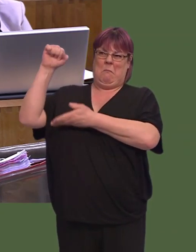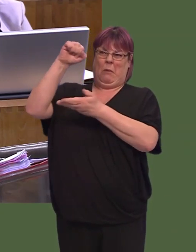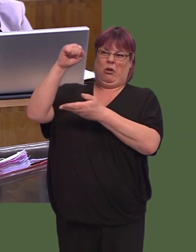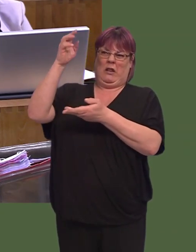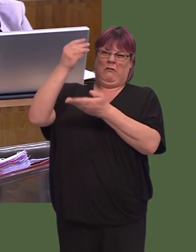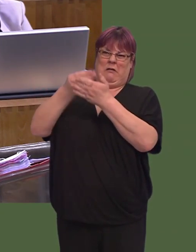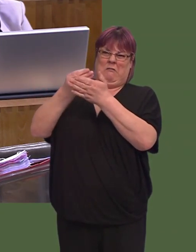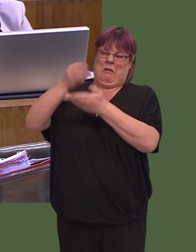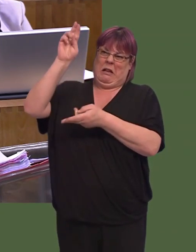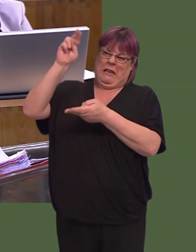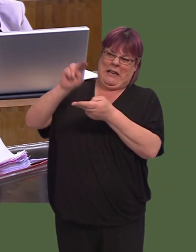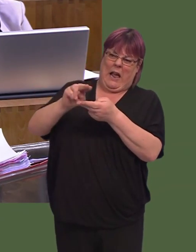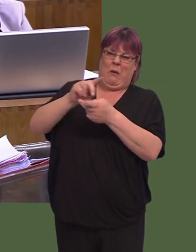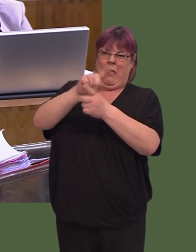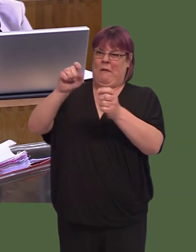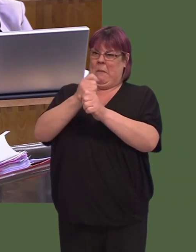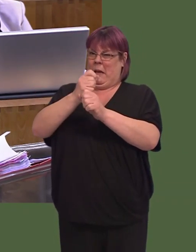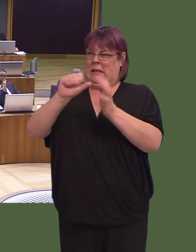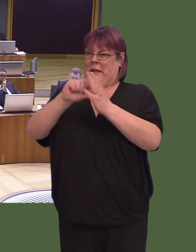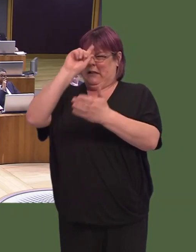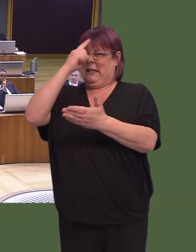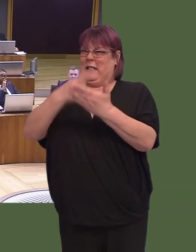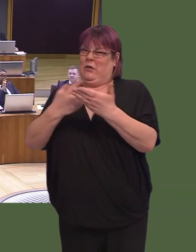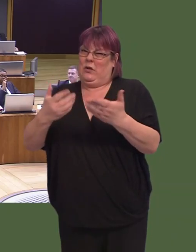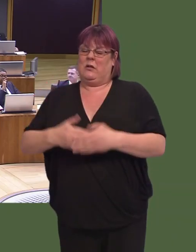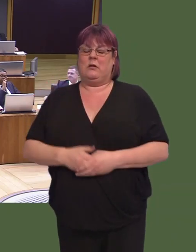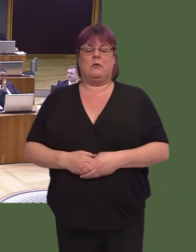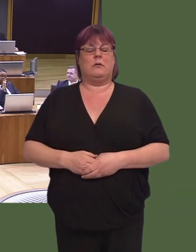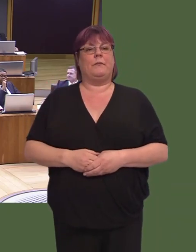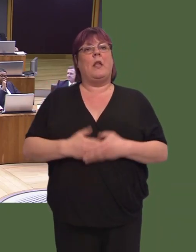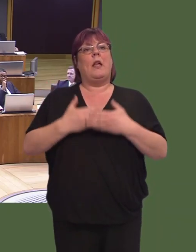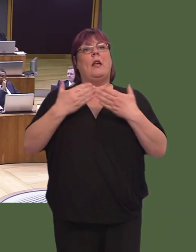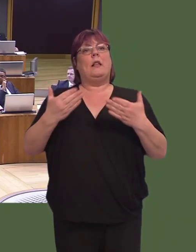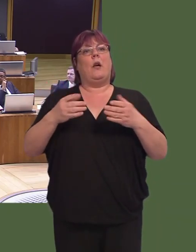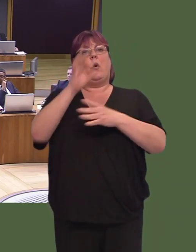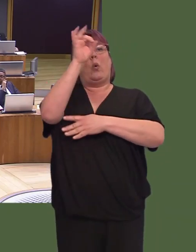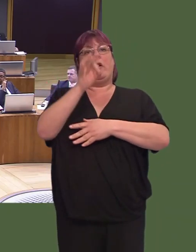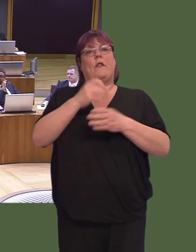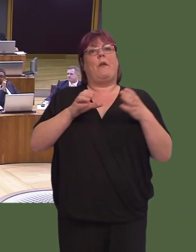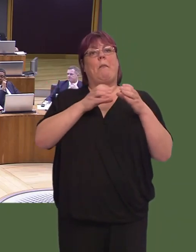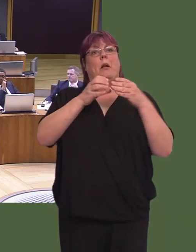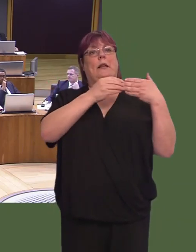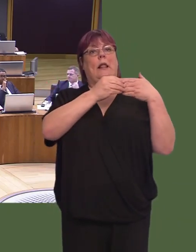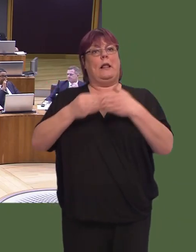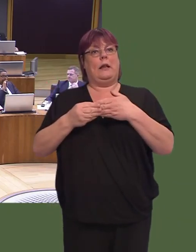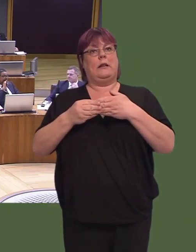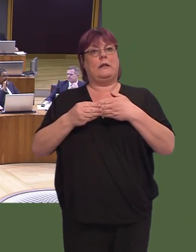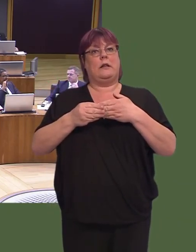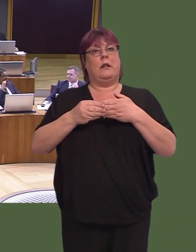Y Llywydd / The Llywydd: Cwestiynau nawr gan arweinwyr a chynrychiolwyr y pleidiau. Arweinydd grwp UKIP, Neil Hamilton. Neil Hamilton AM: Diolch, Llywydd.